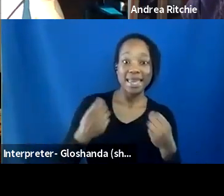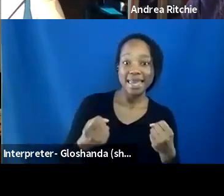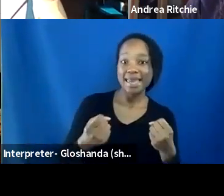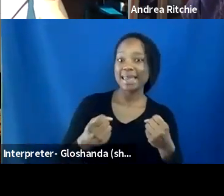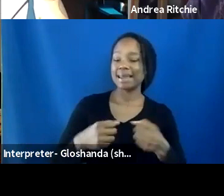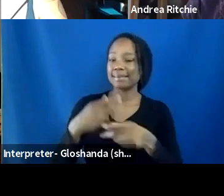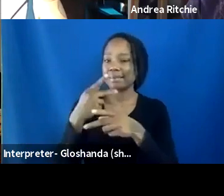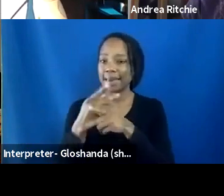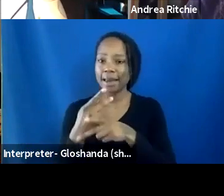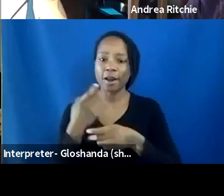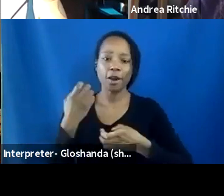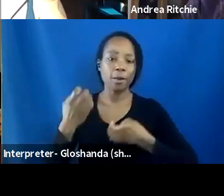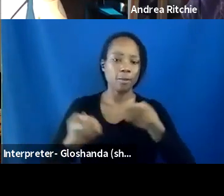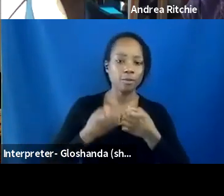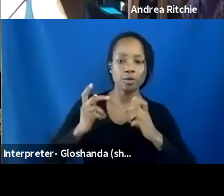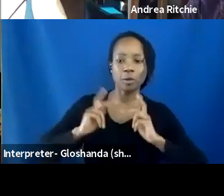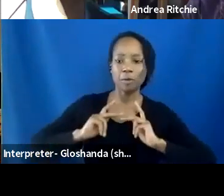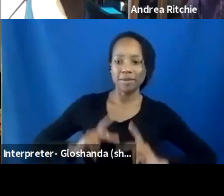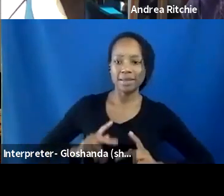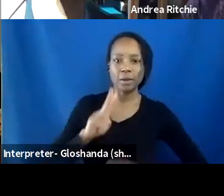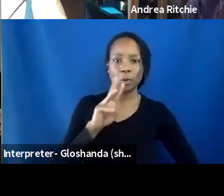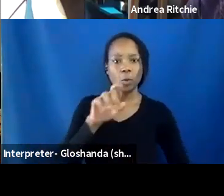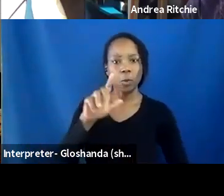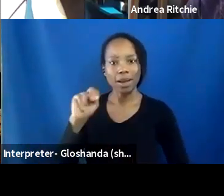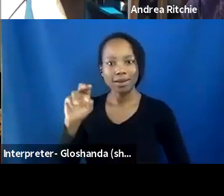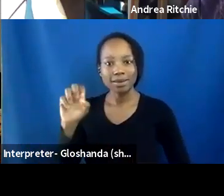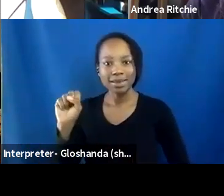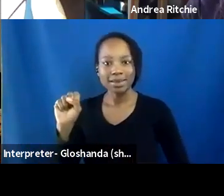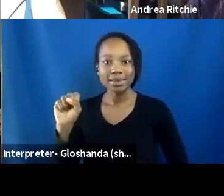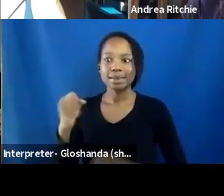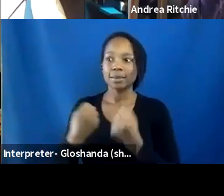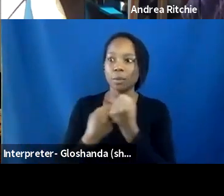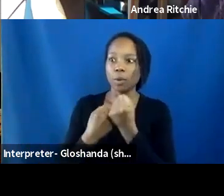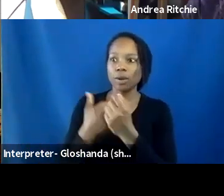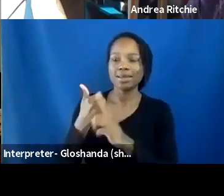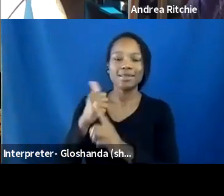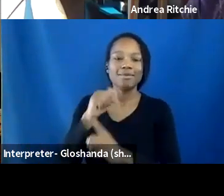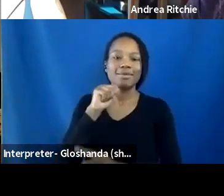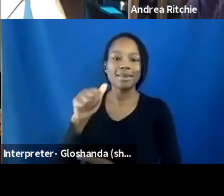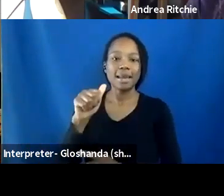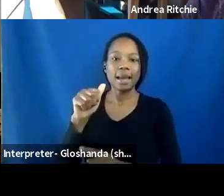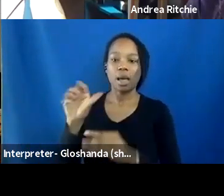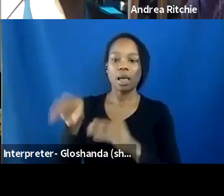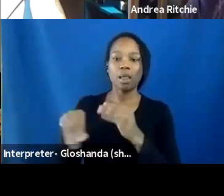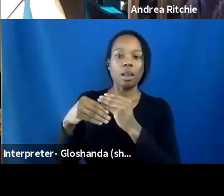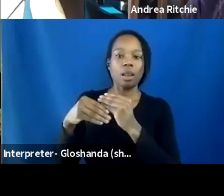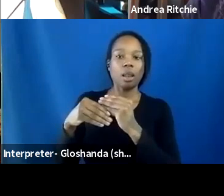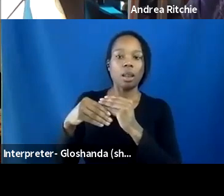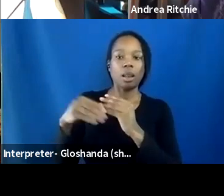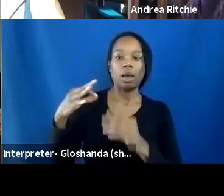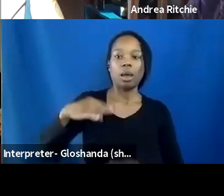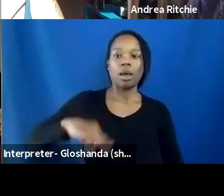and support should not be bonuses in life. It should be the baseline